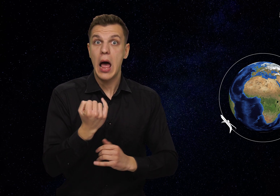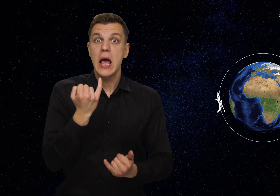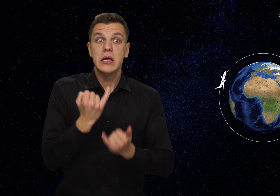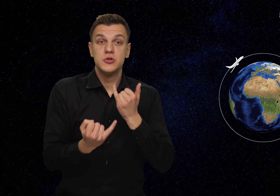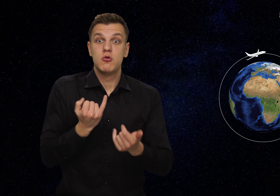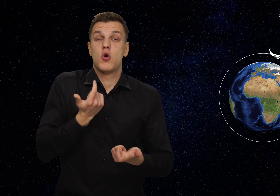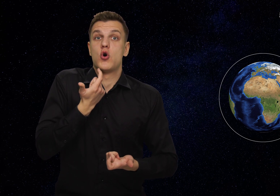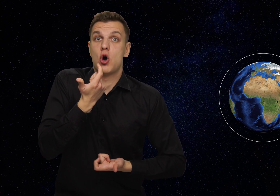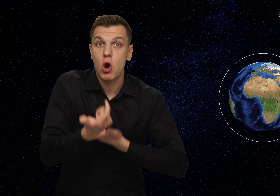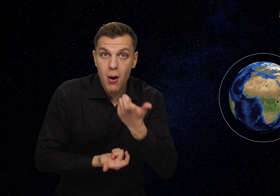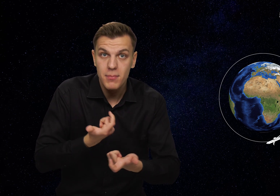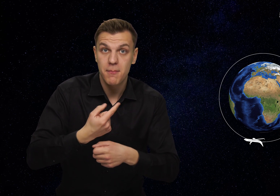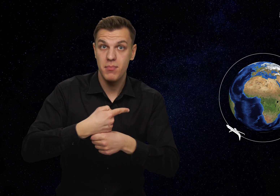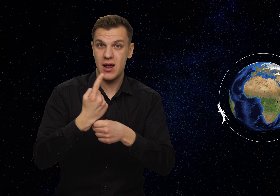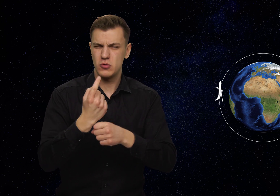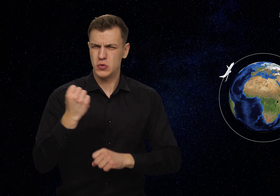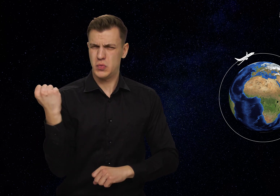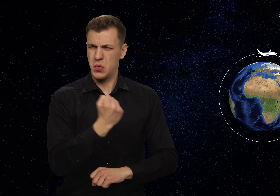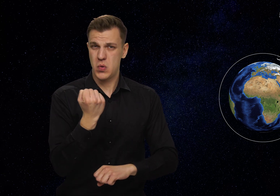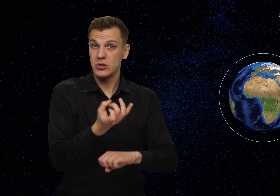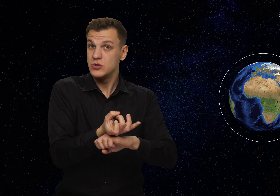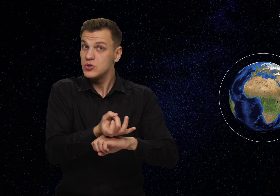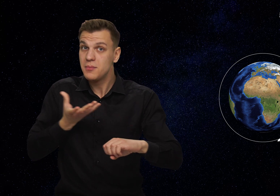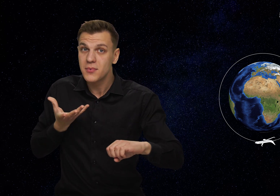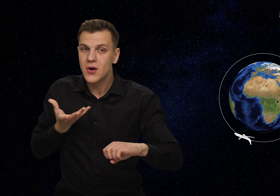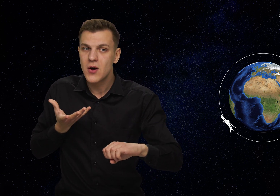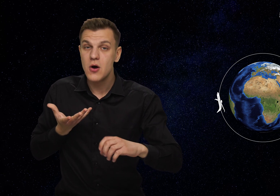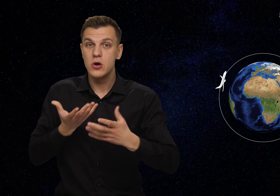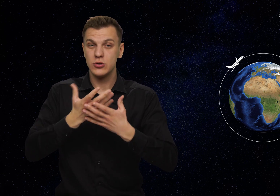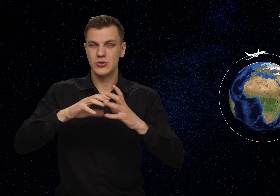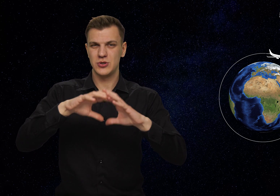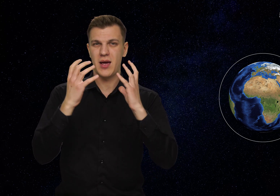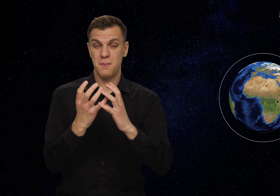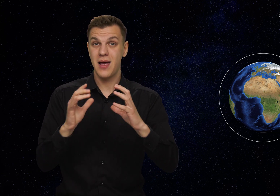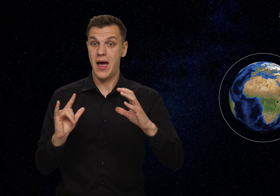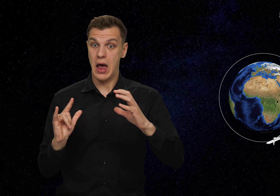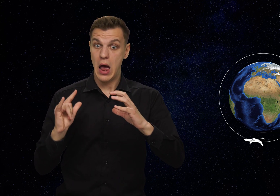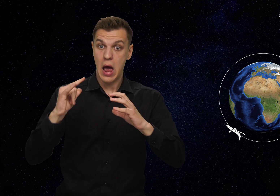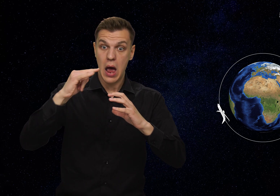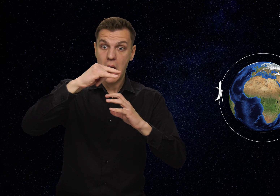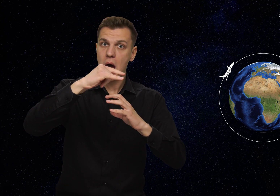greater than the orbital speed,